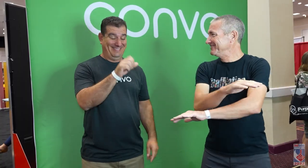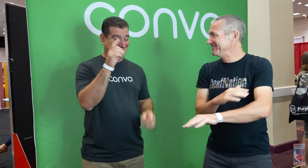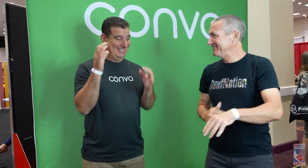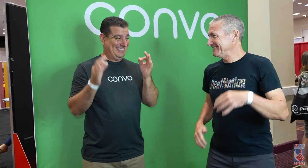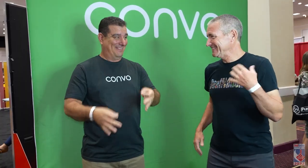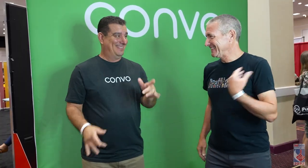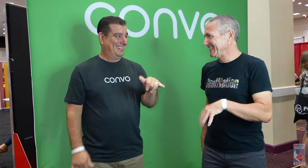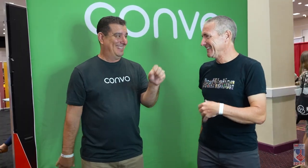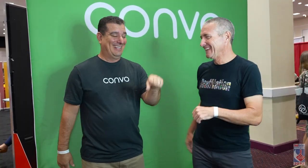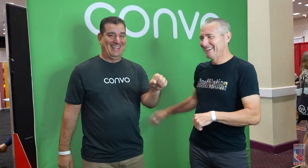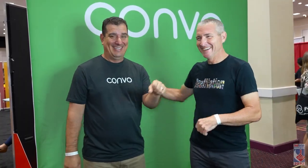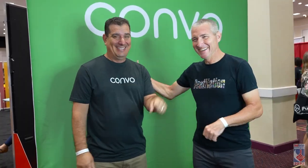Yes, definitely!